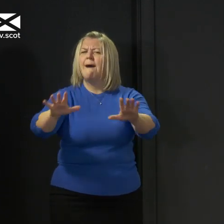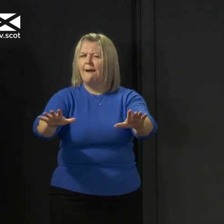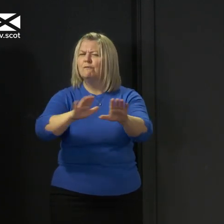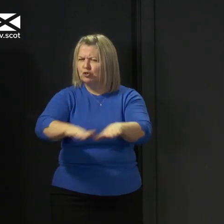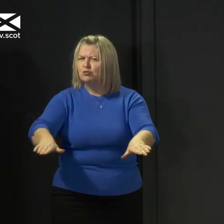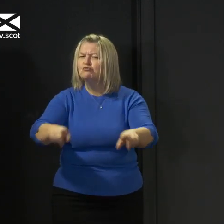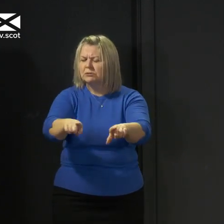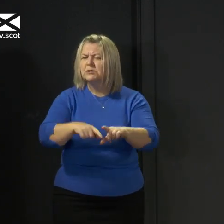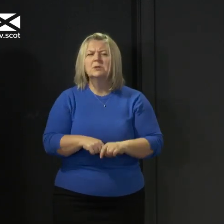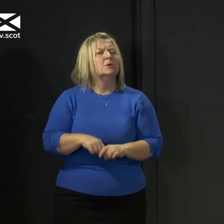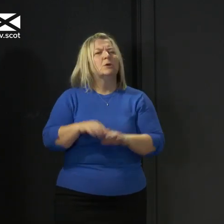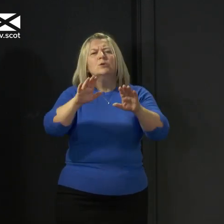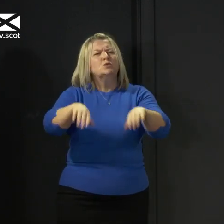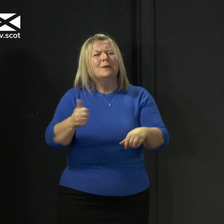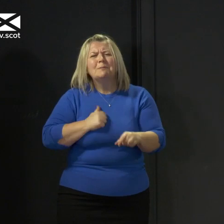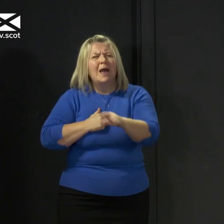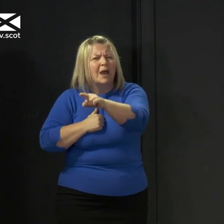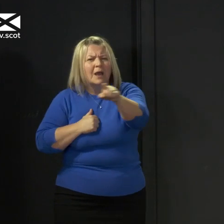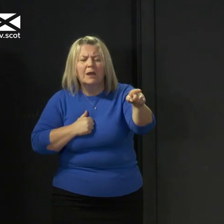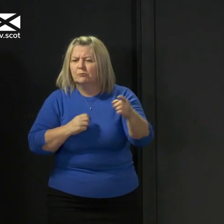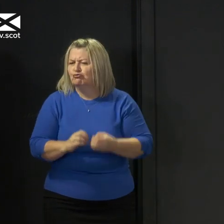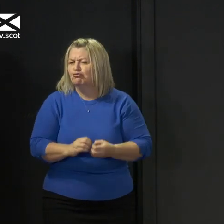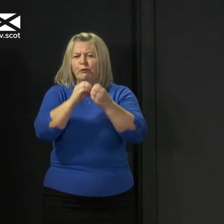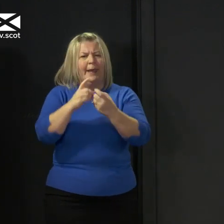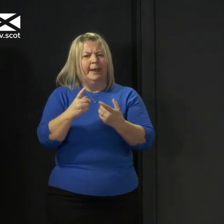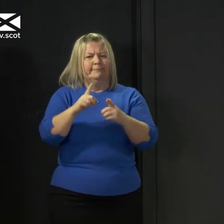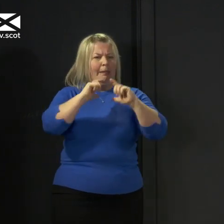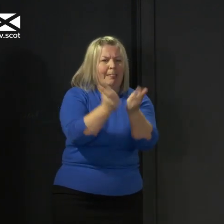recreate classrooms while schools are closed we don't think that's either